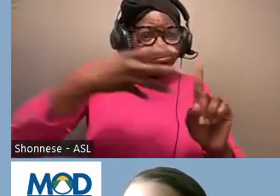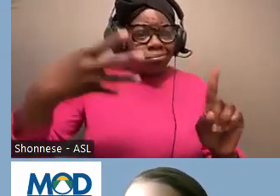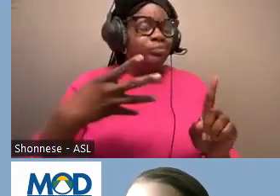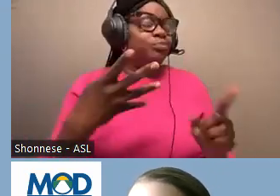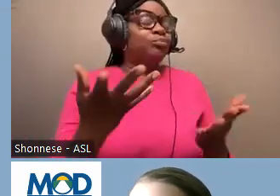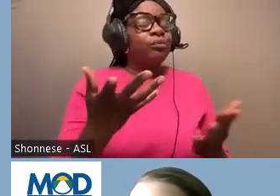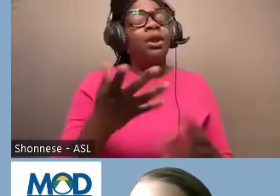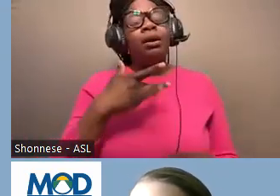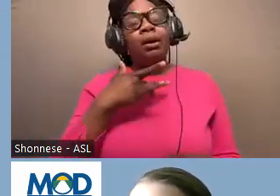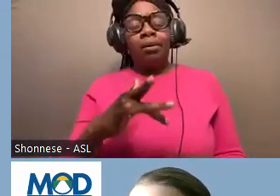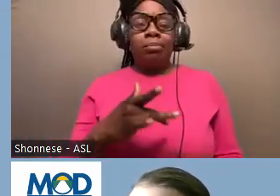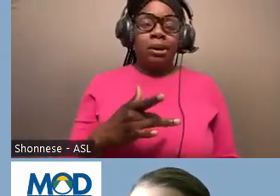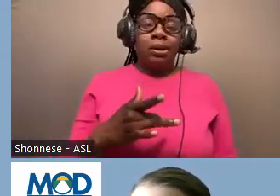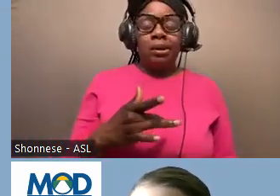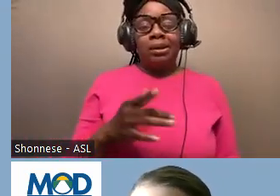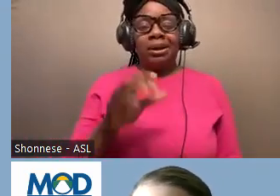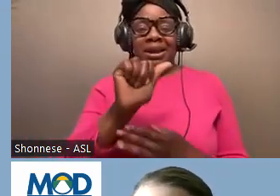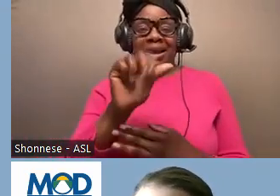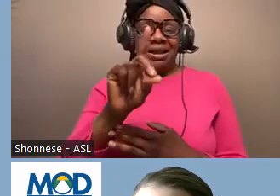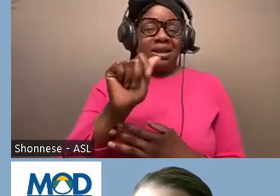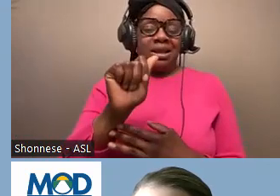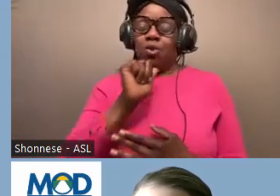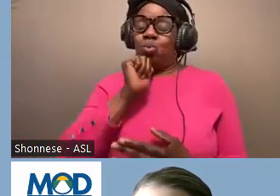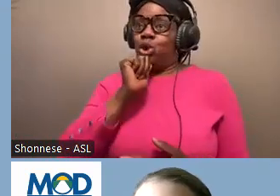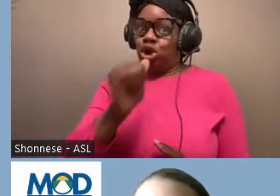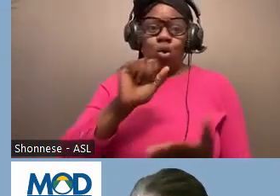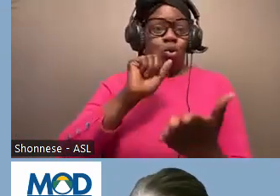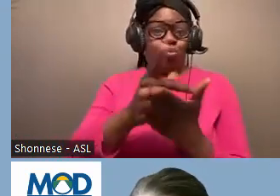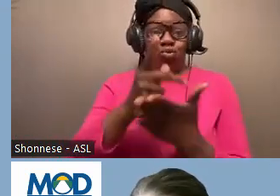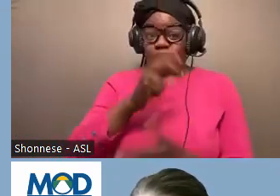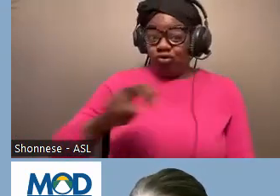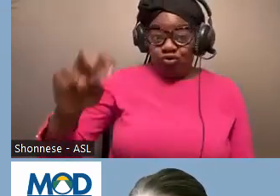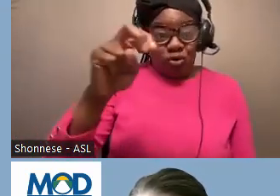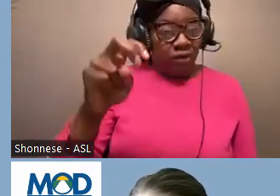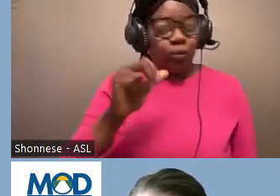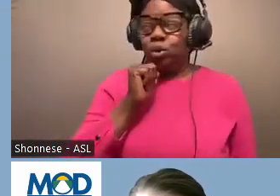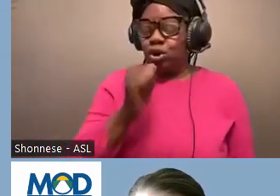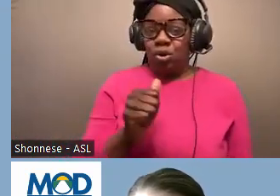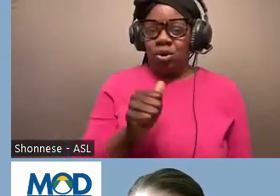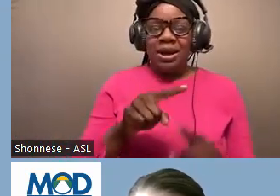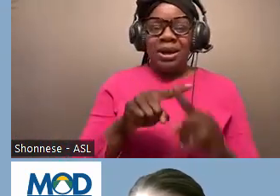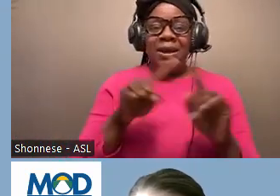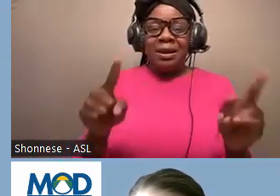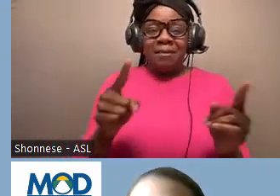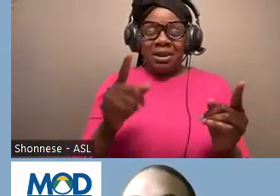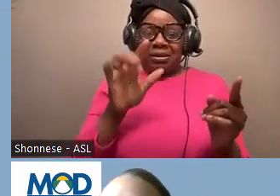typically ADA we don't approve for travel. But what are the limitations on that?